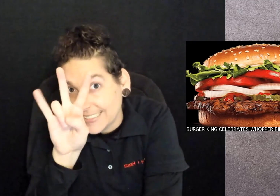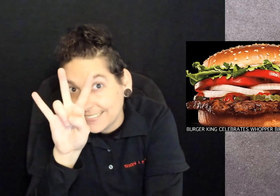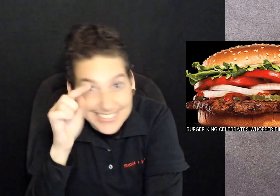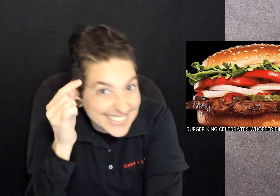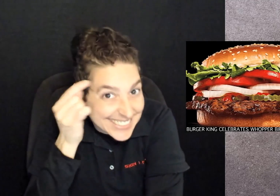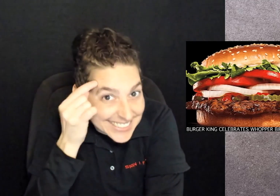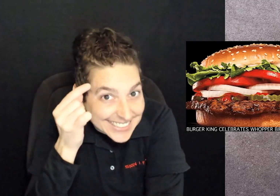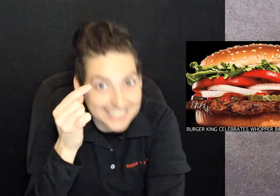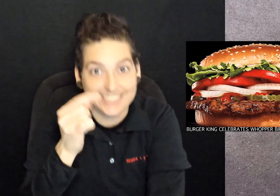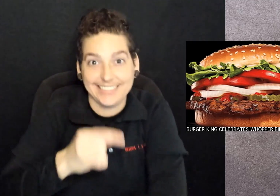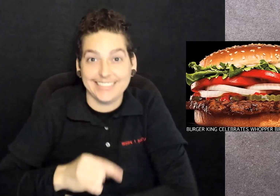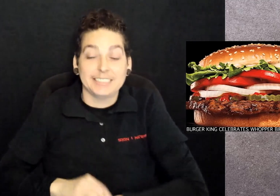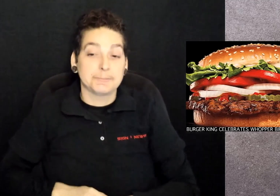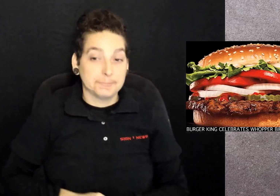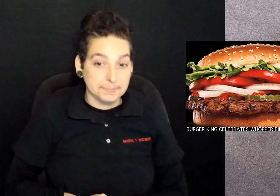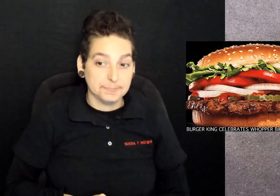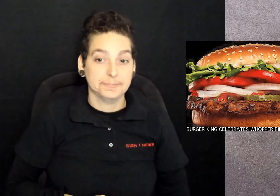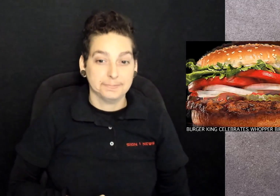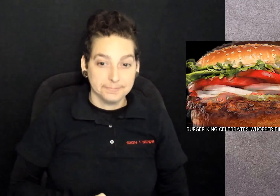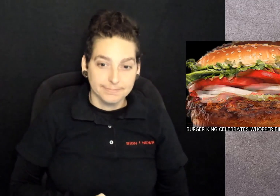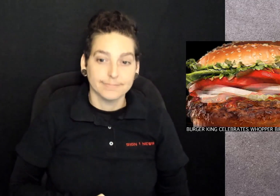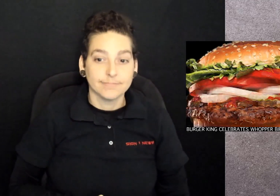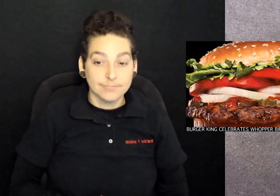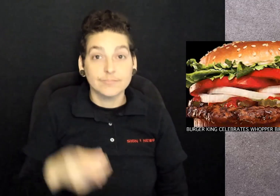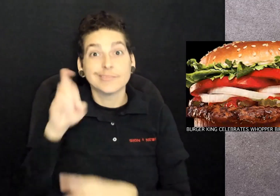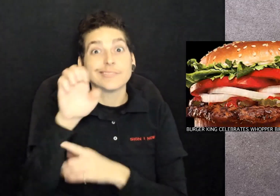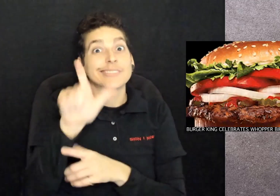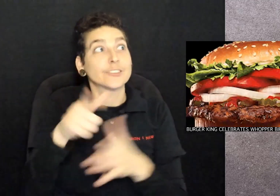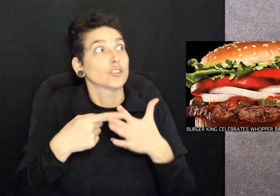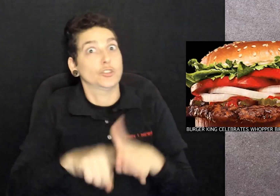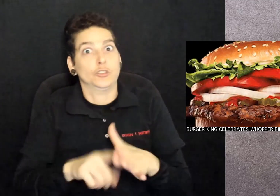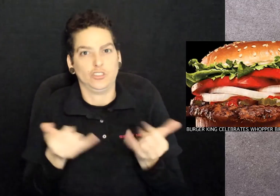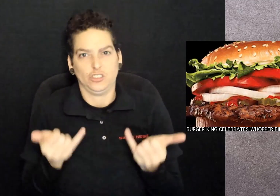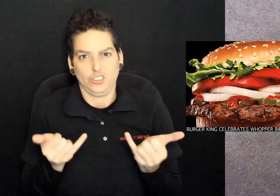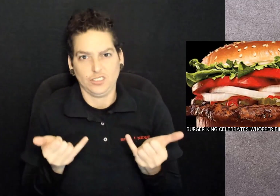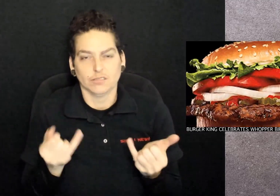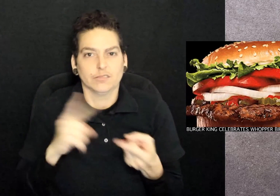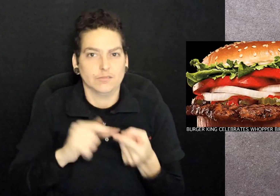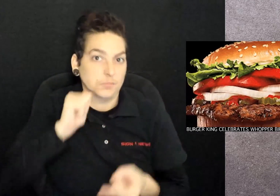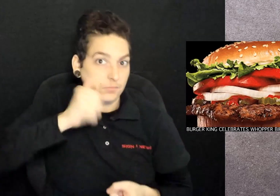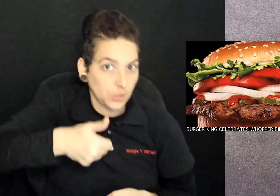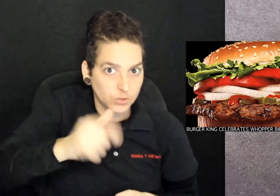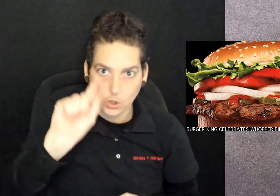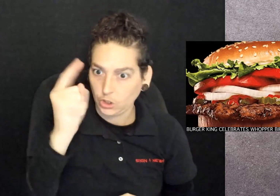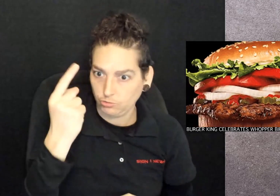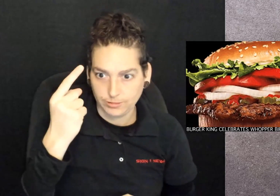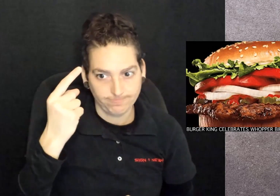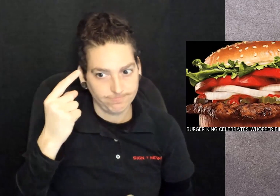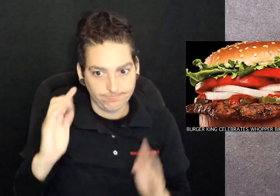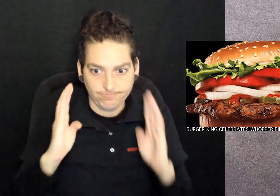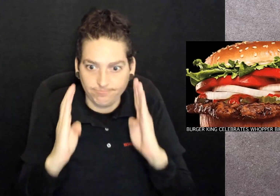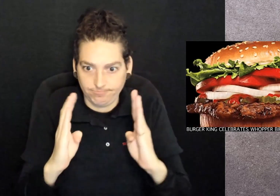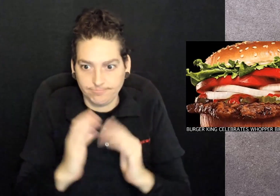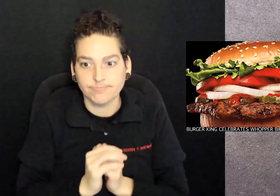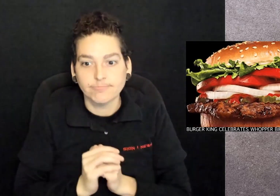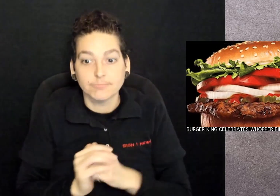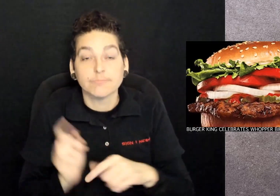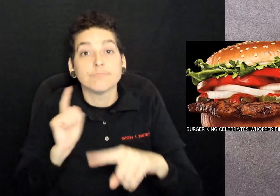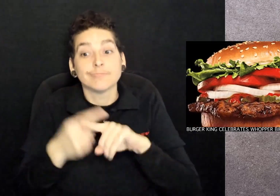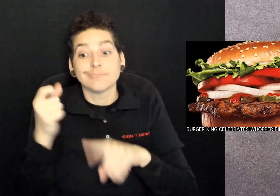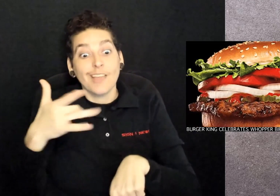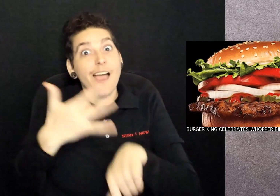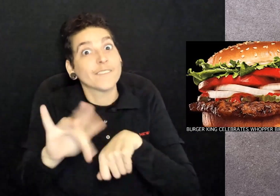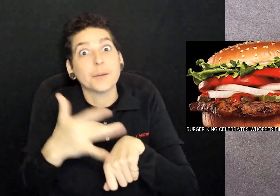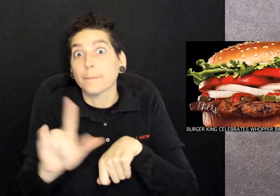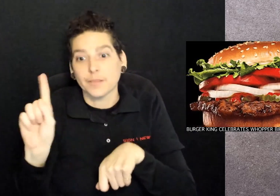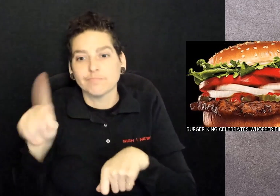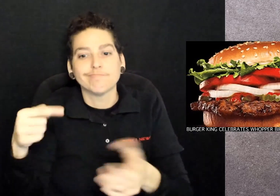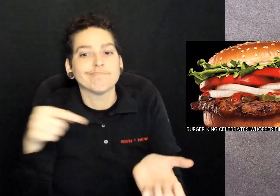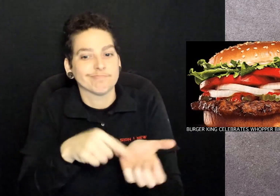price that's just $0.37 the deal is for Friday and Saturday only and it's only available